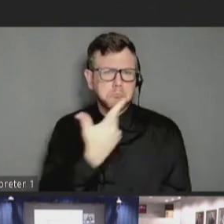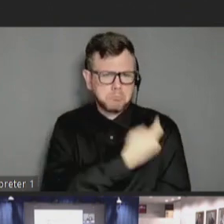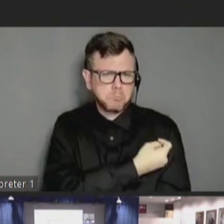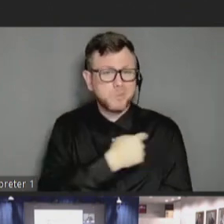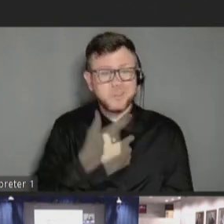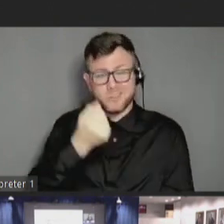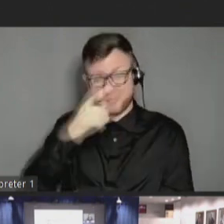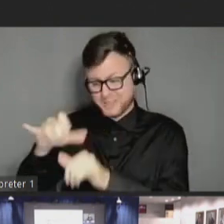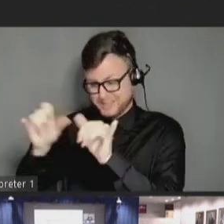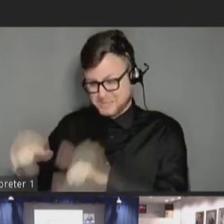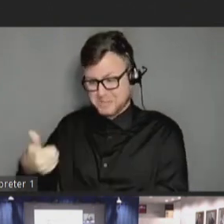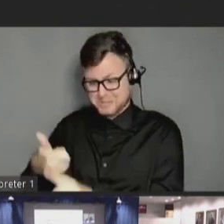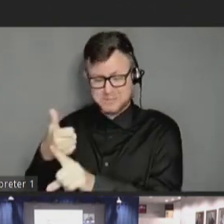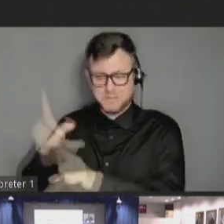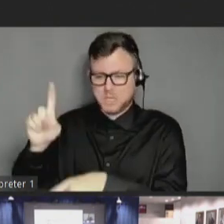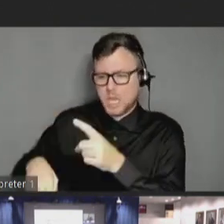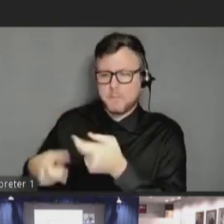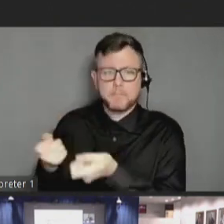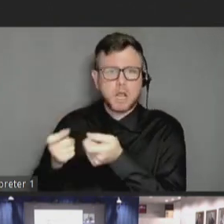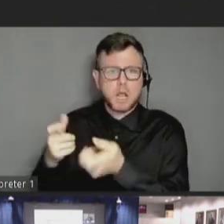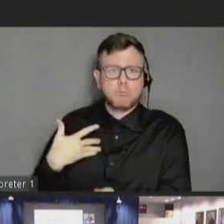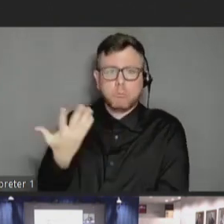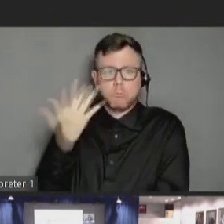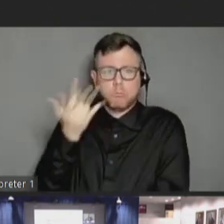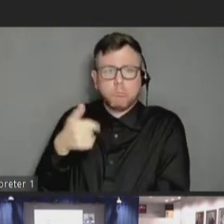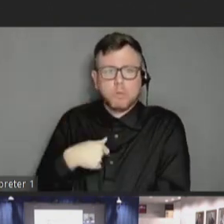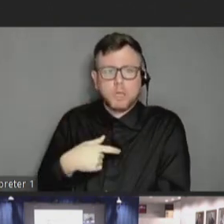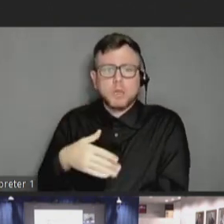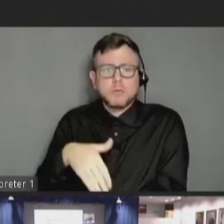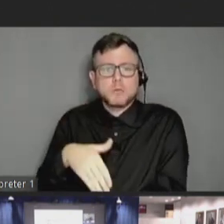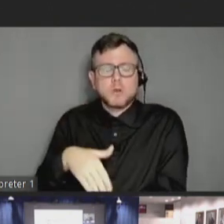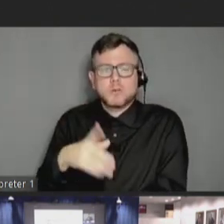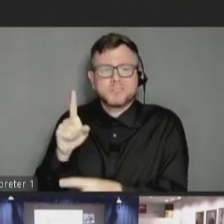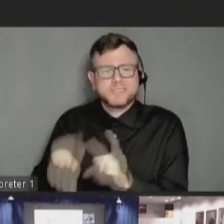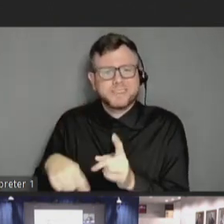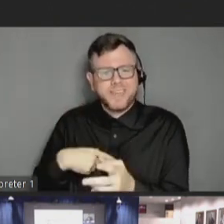able to handle it because providers can't risk losing that amount of money from the system.